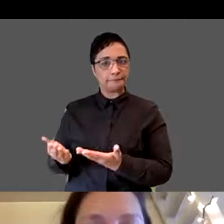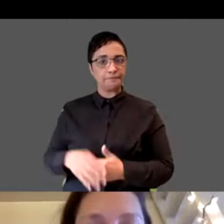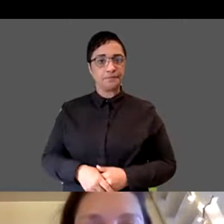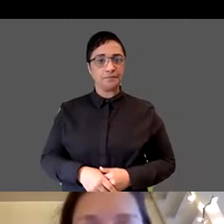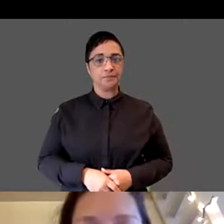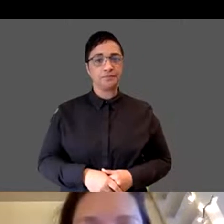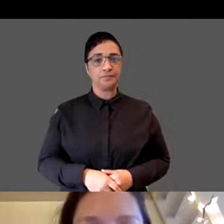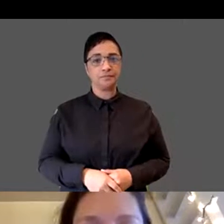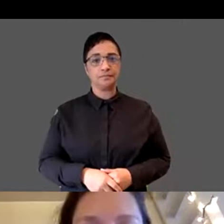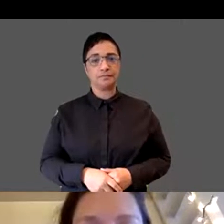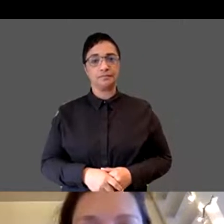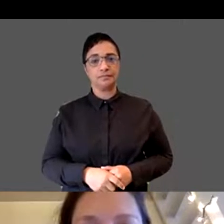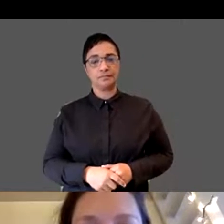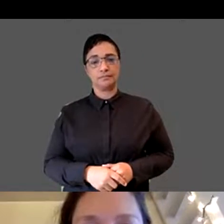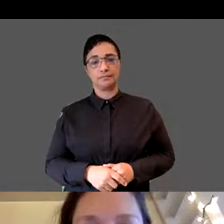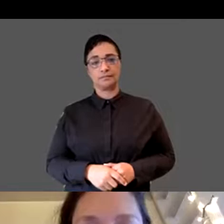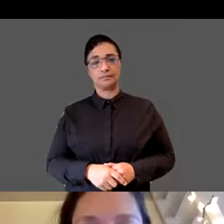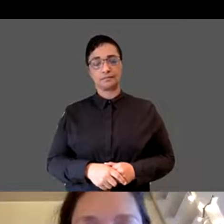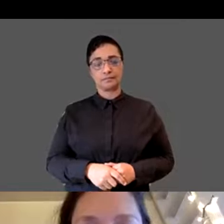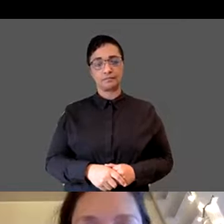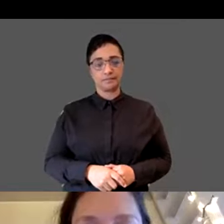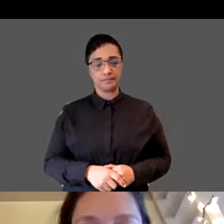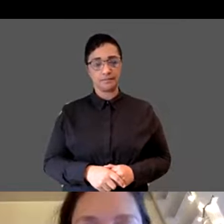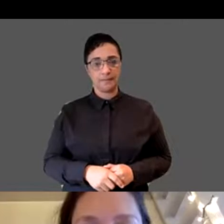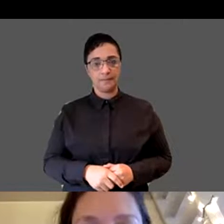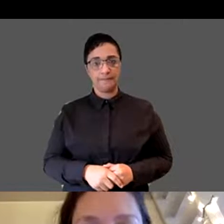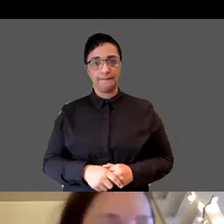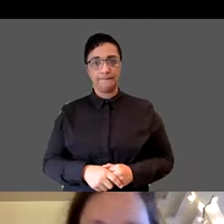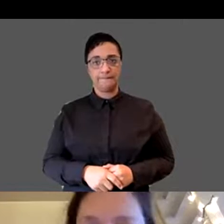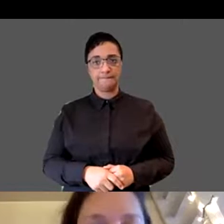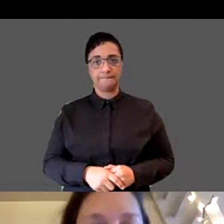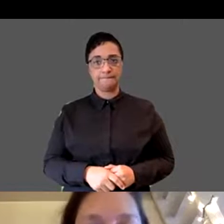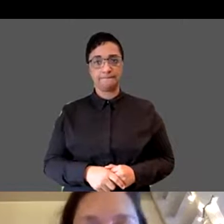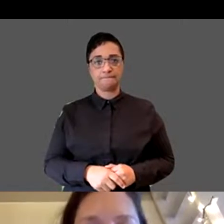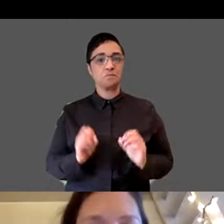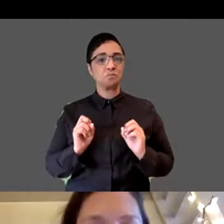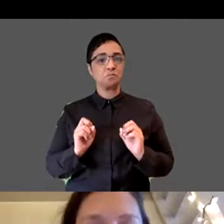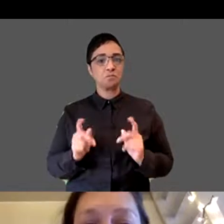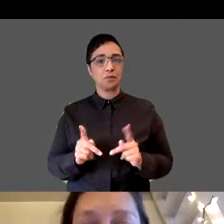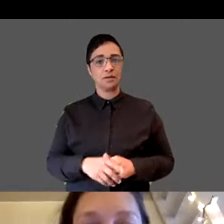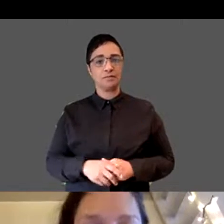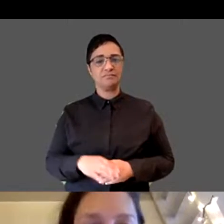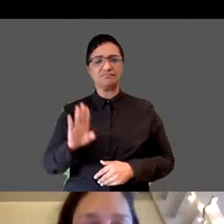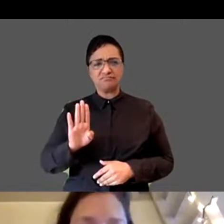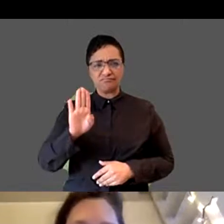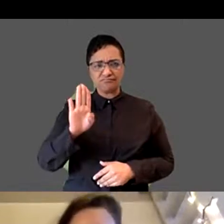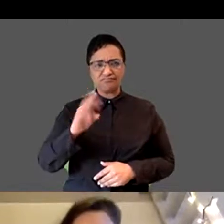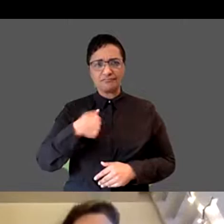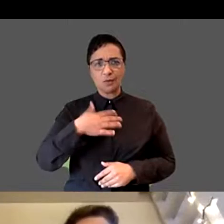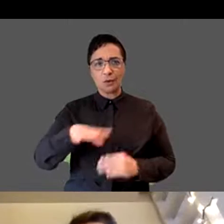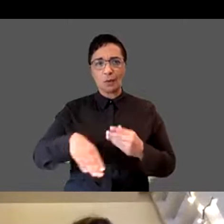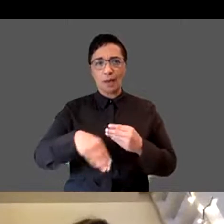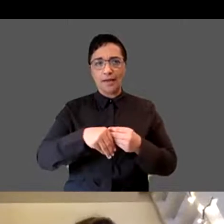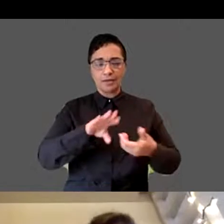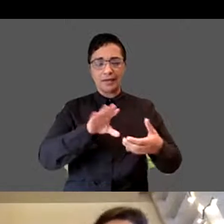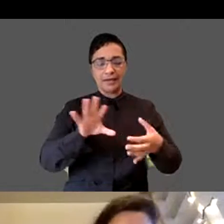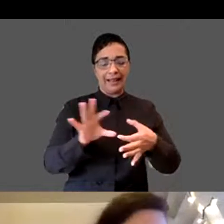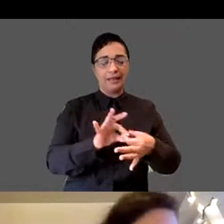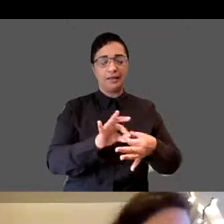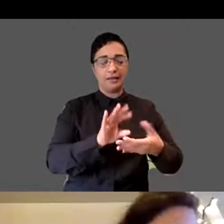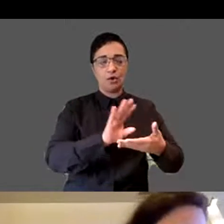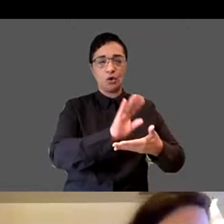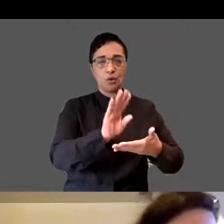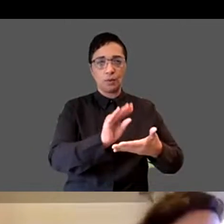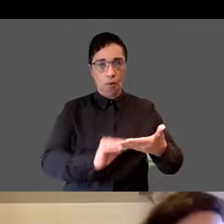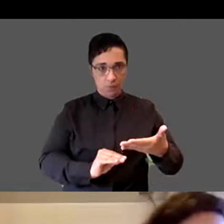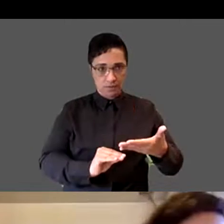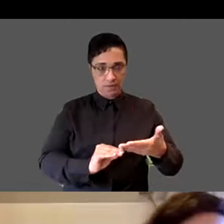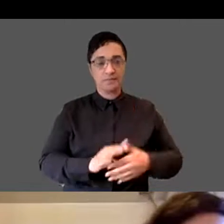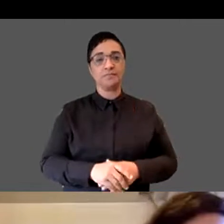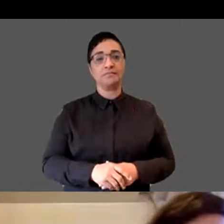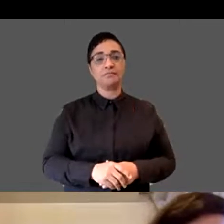I can add quickly to the reports, because we had several cases.